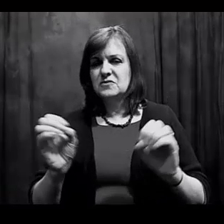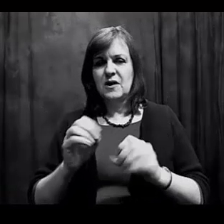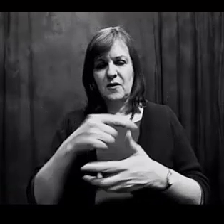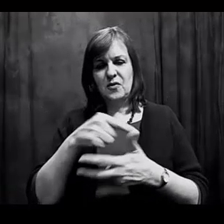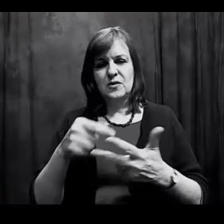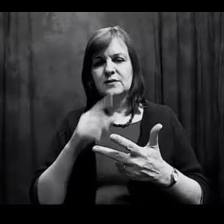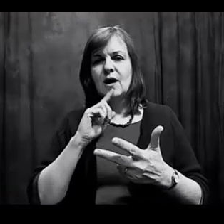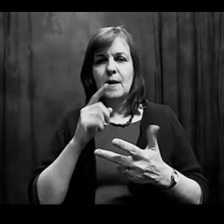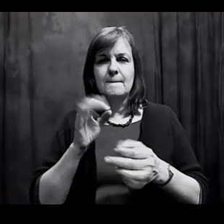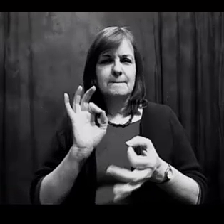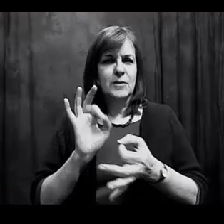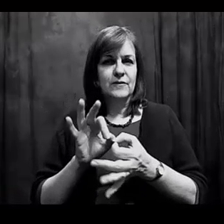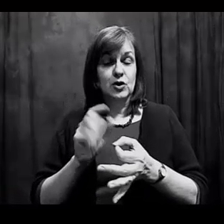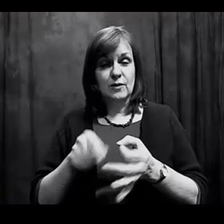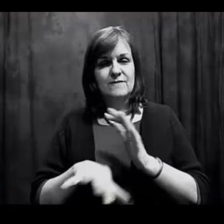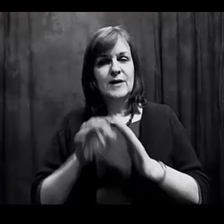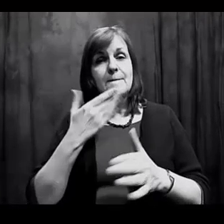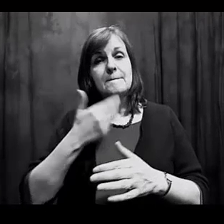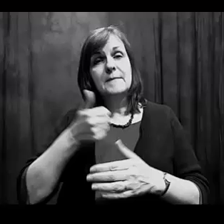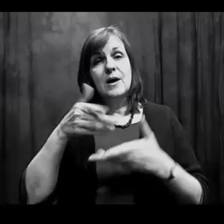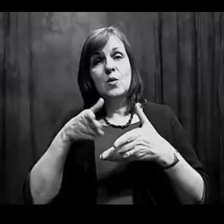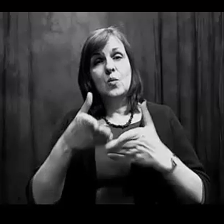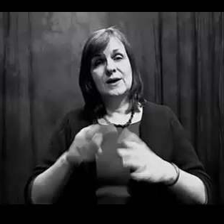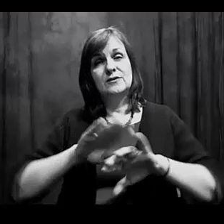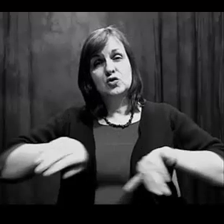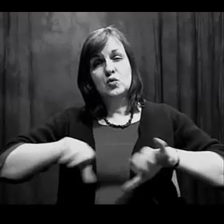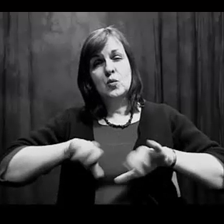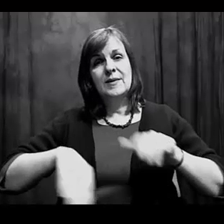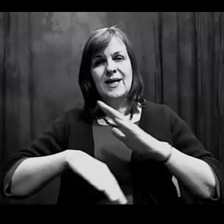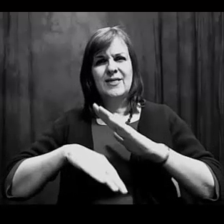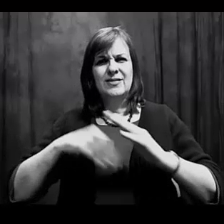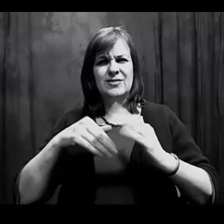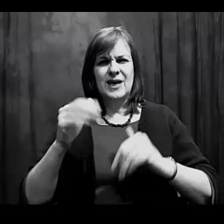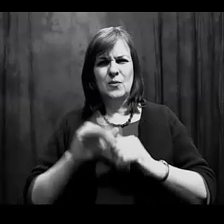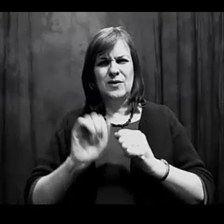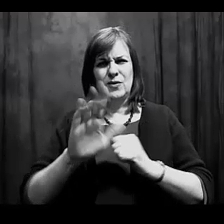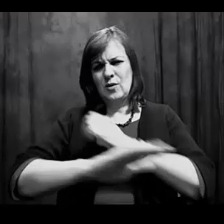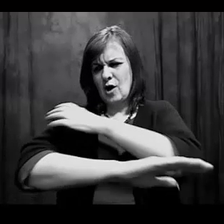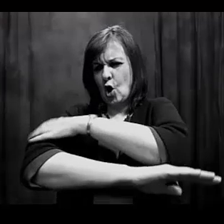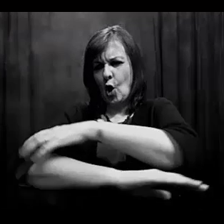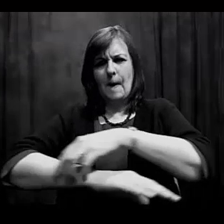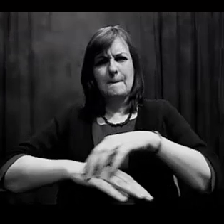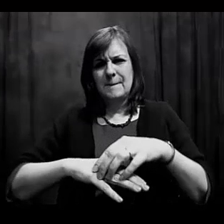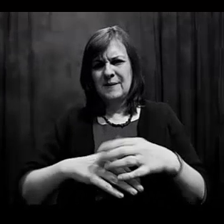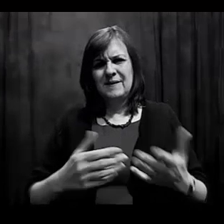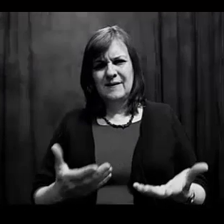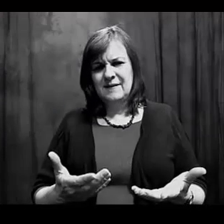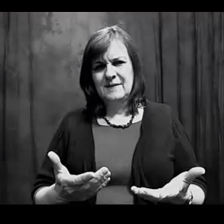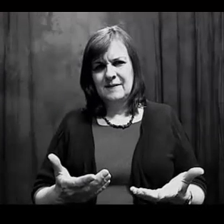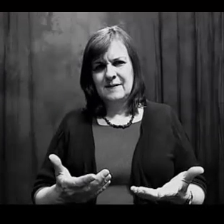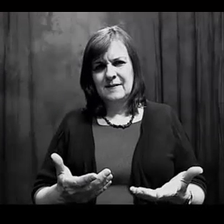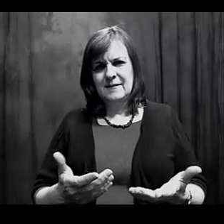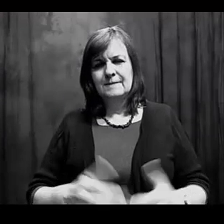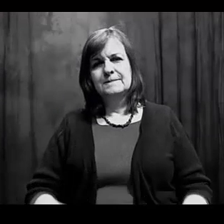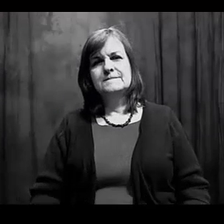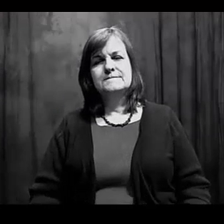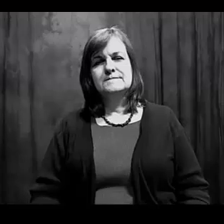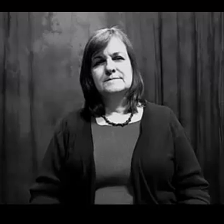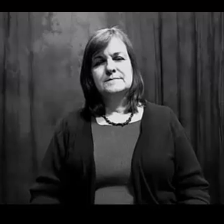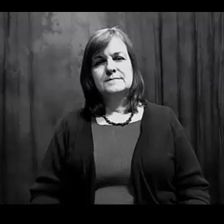you can write things but are any of those things perfect??